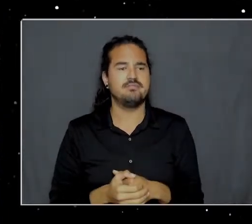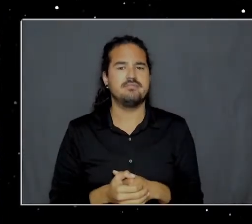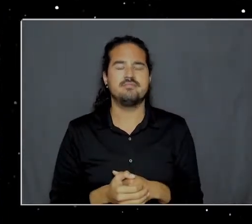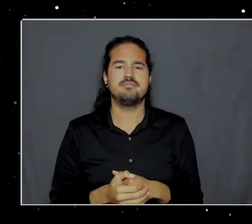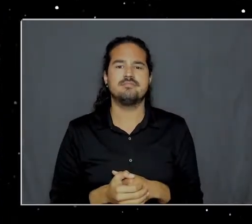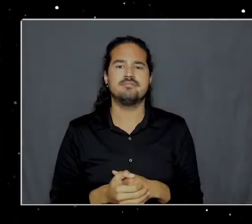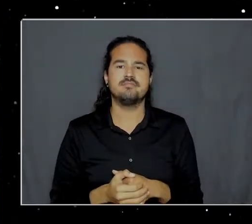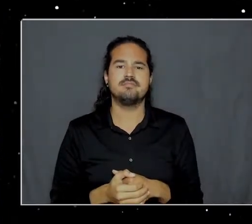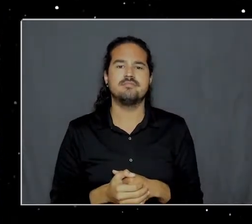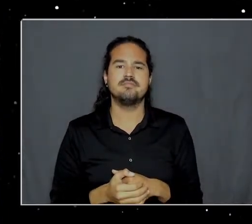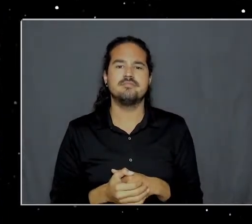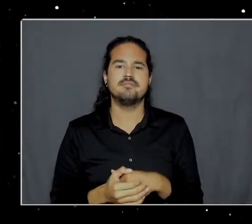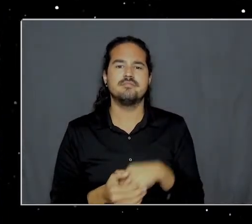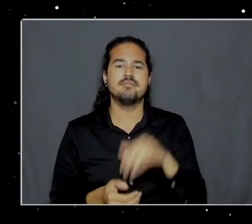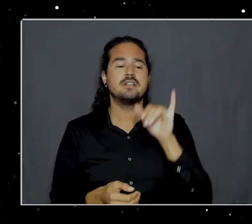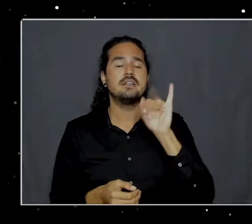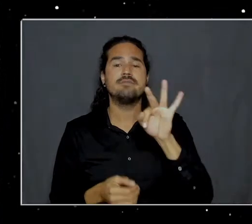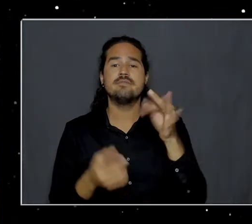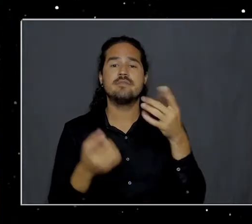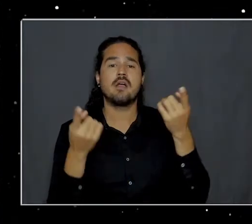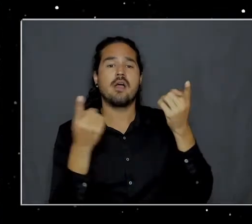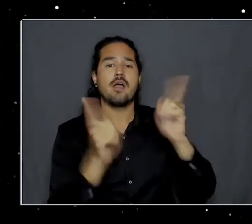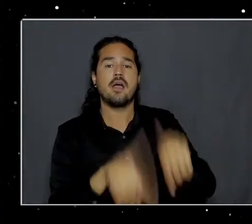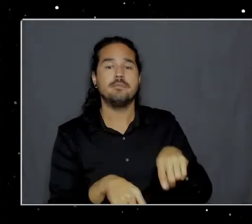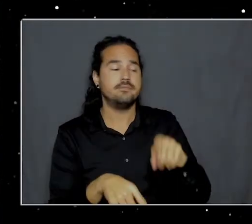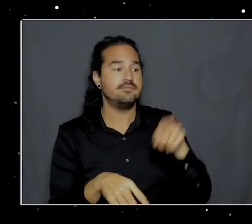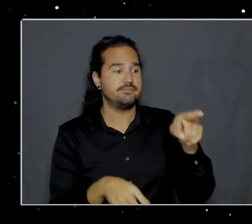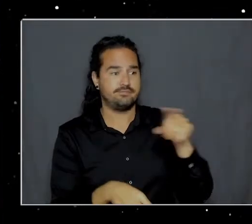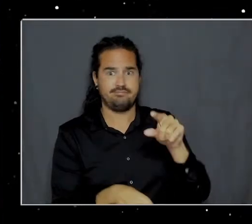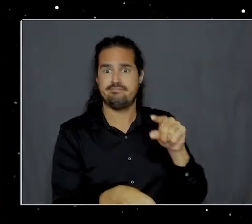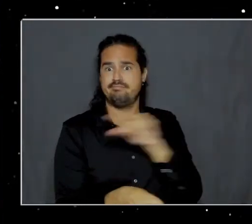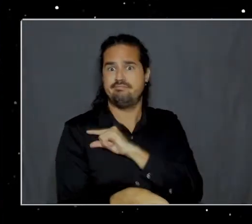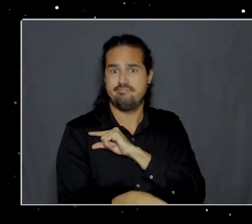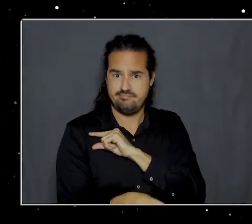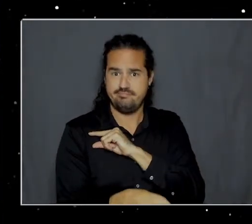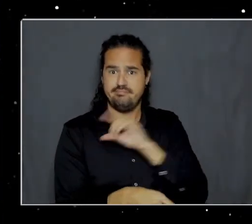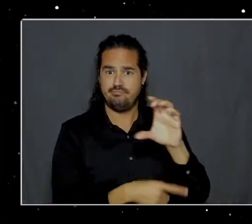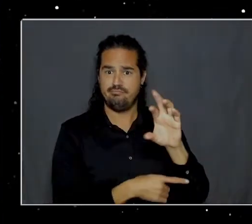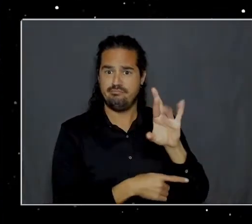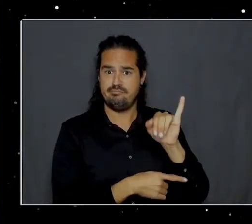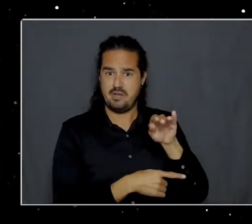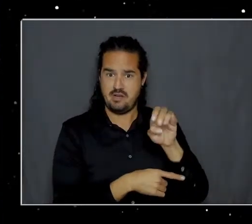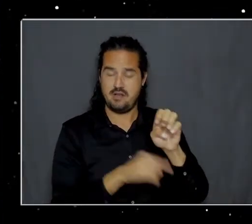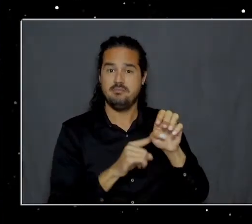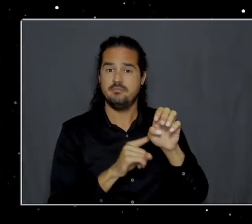TURNED OUT TO BE TOO BIG, IN TERMS OF IF YOU'RE CONVICTED OF A CRIME. SO OUR CONSTITUTION PREDICATED